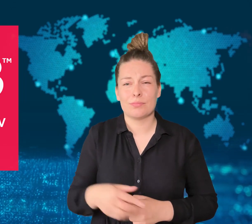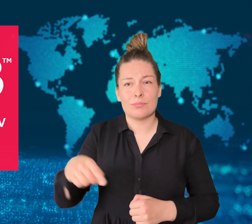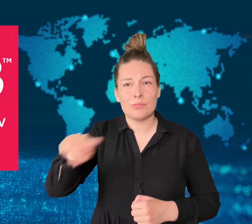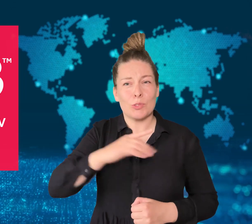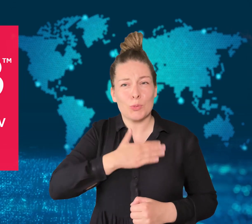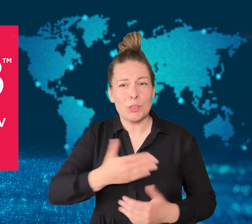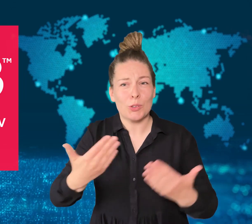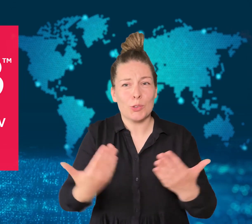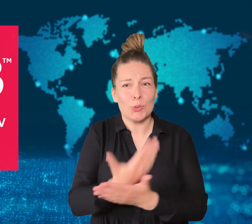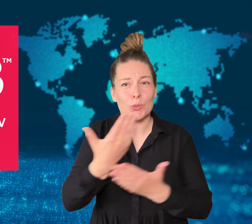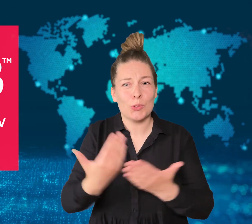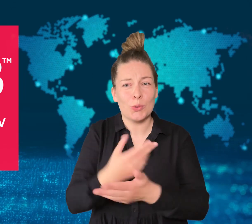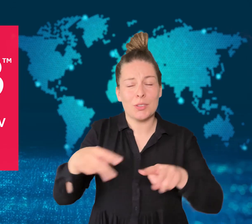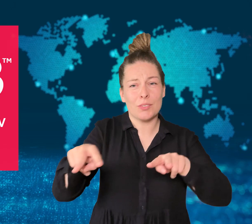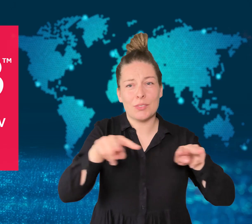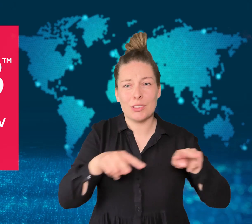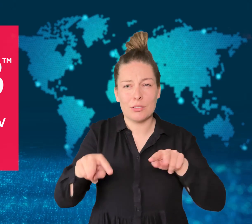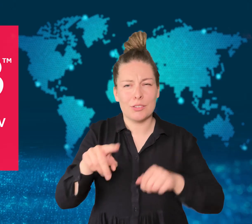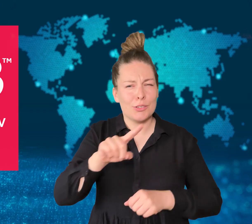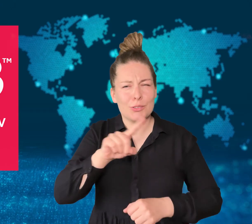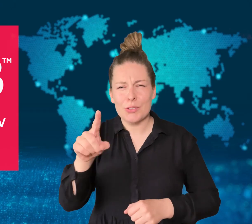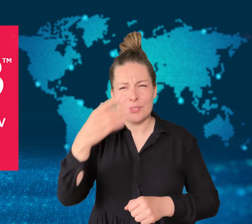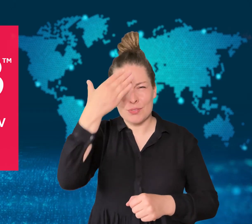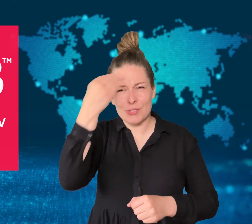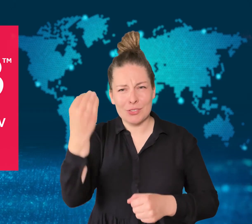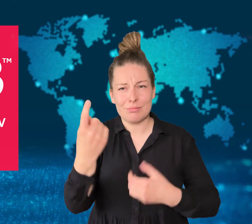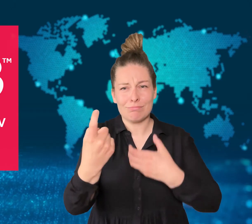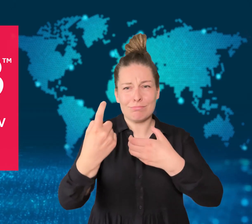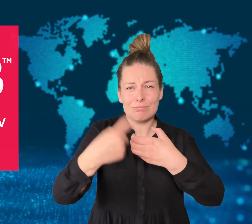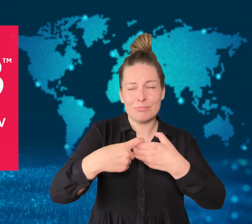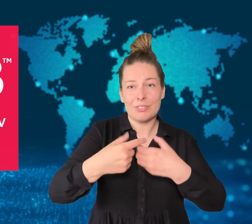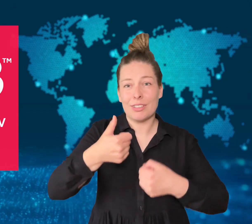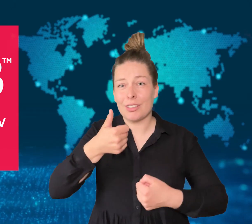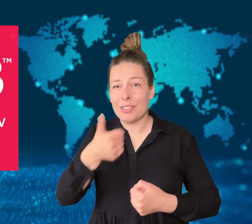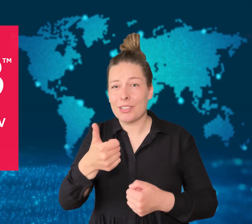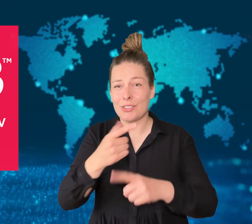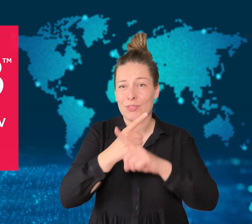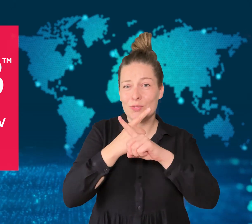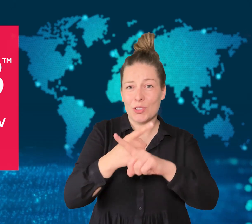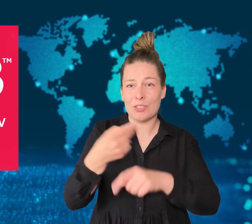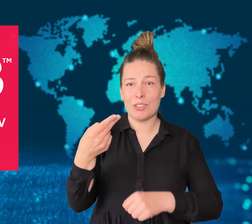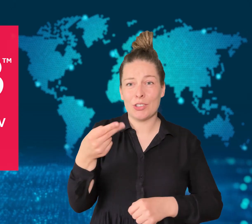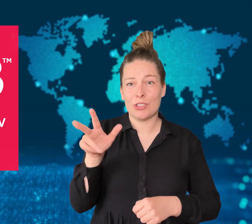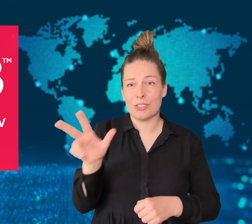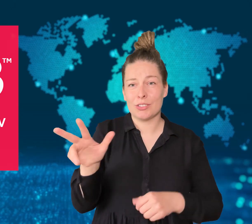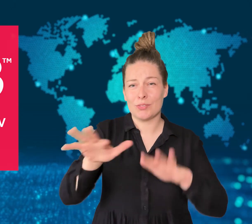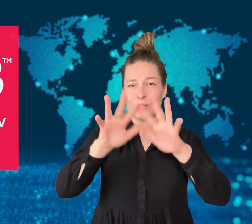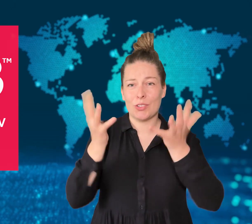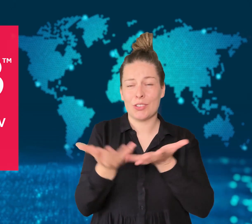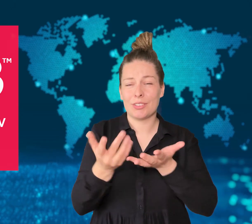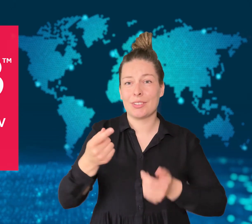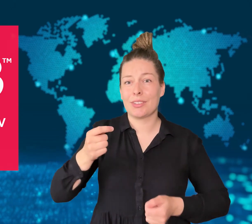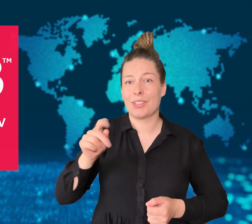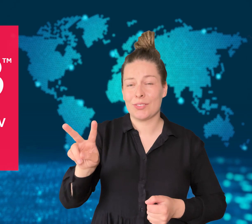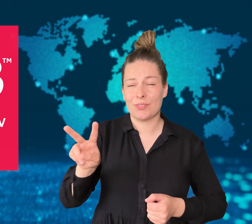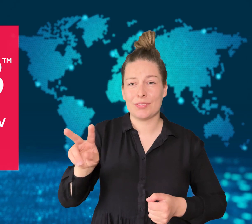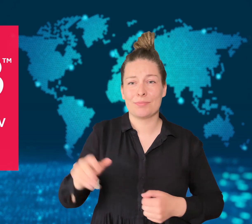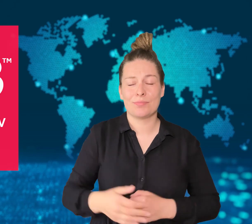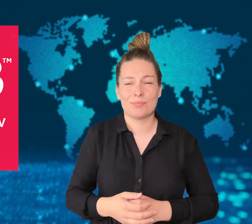Don't forget to subscribe, like, and follow H3 World TV to get new video updates!